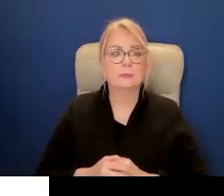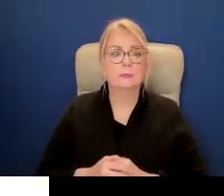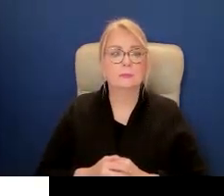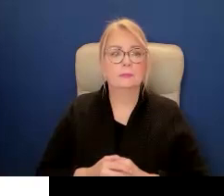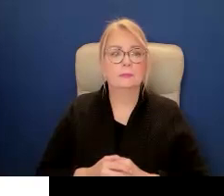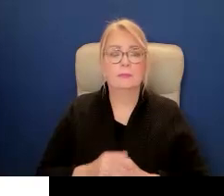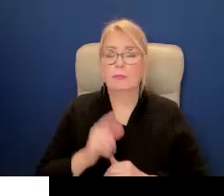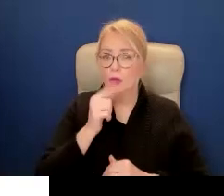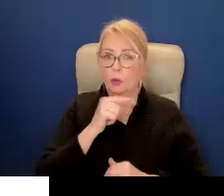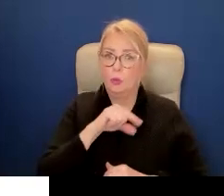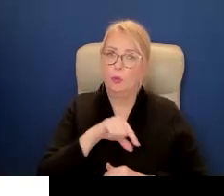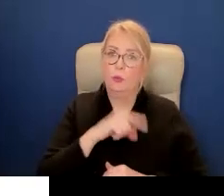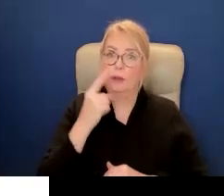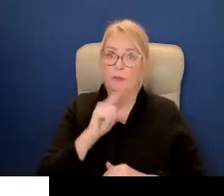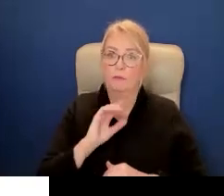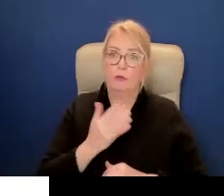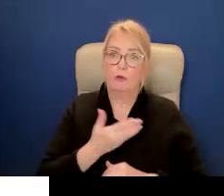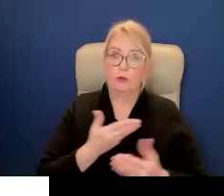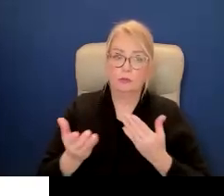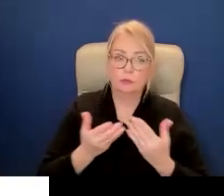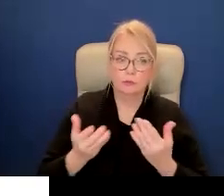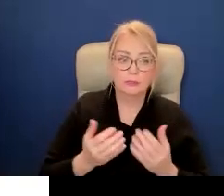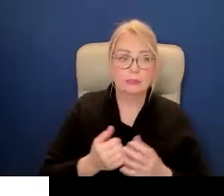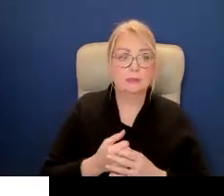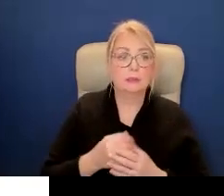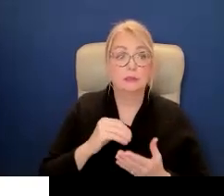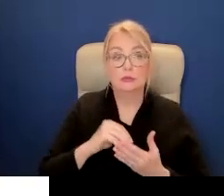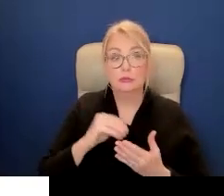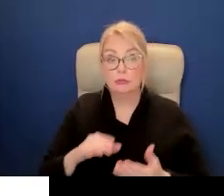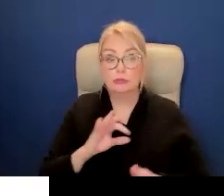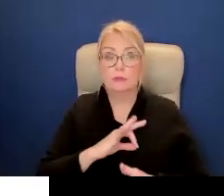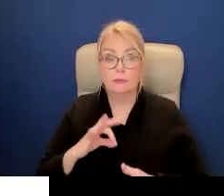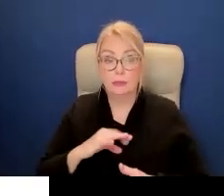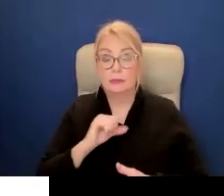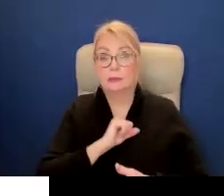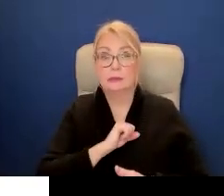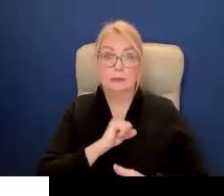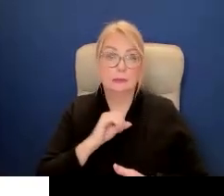So who qualifies for our services? Again, if you're a student, a staff and faculty member currently attending